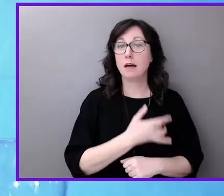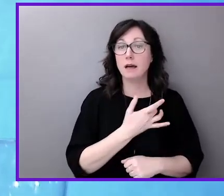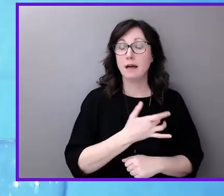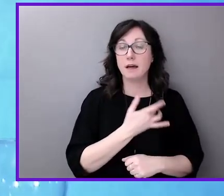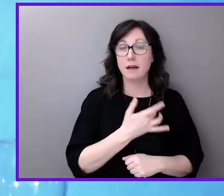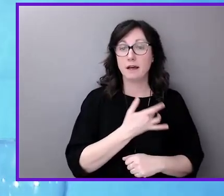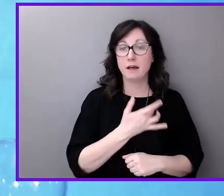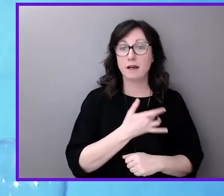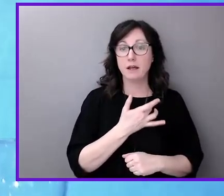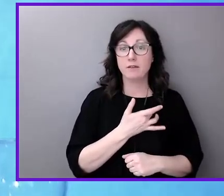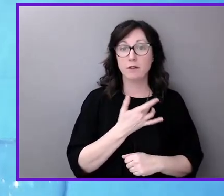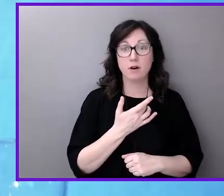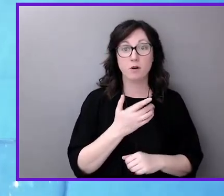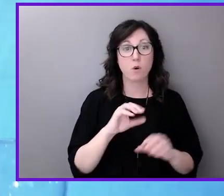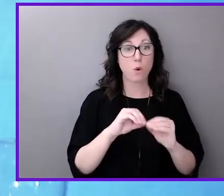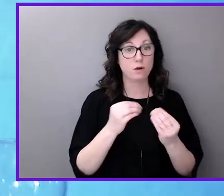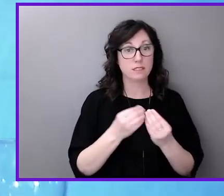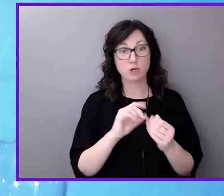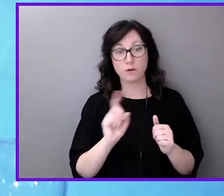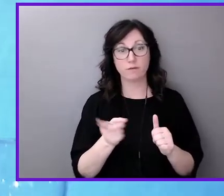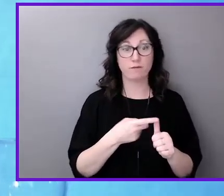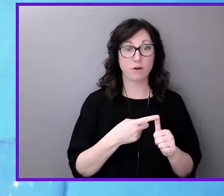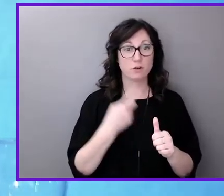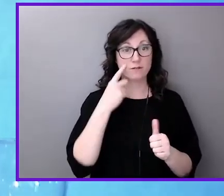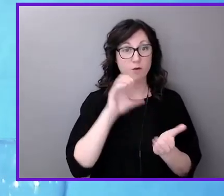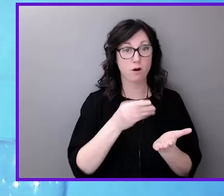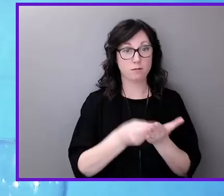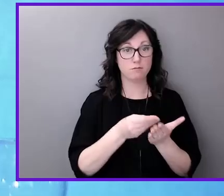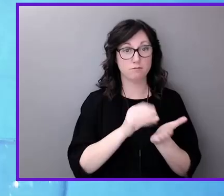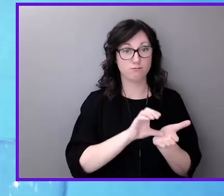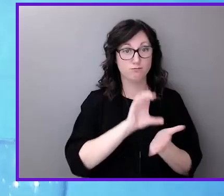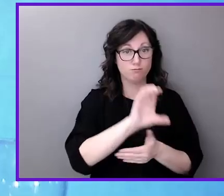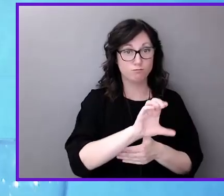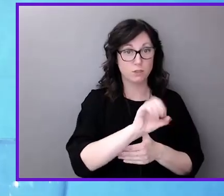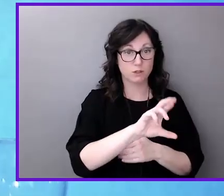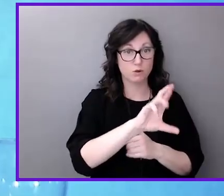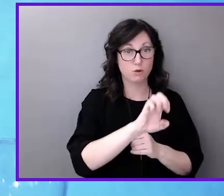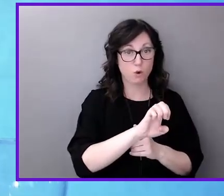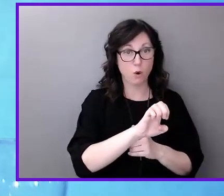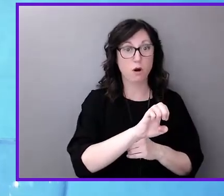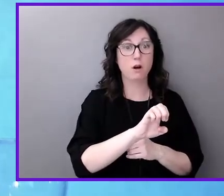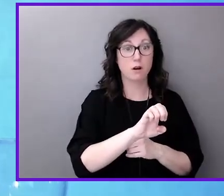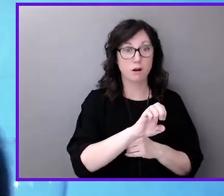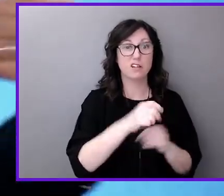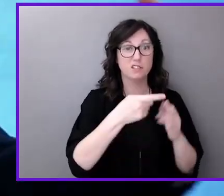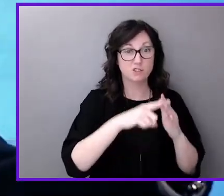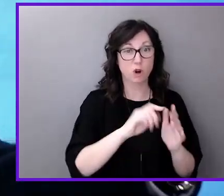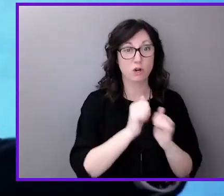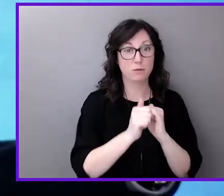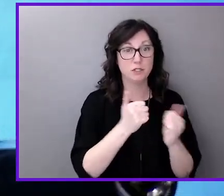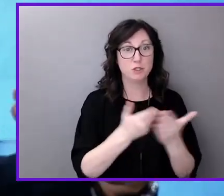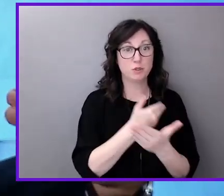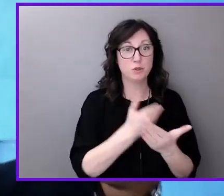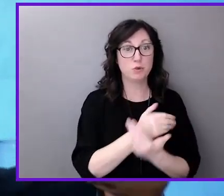organizations to get core funding through the new competitions and the cycle of all that.